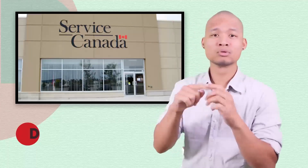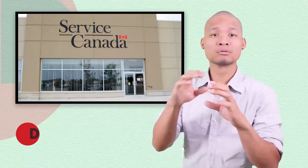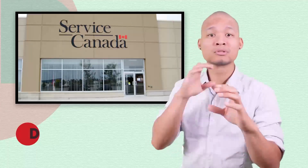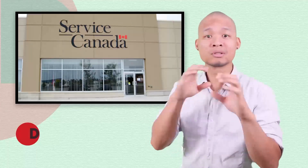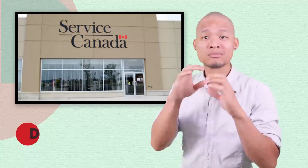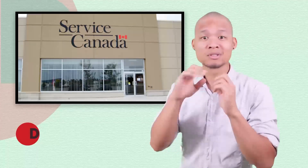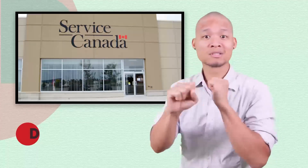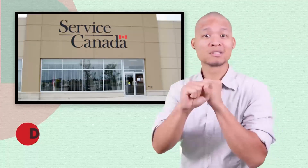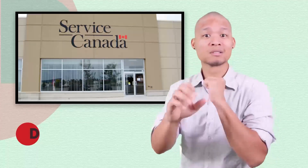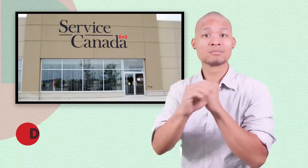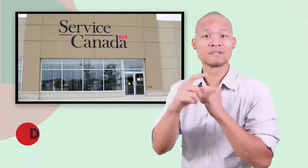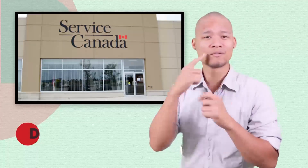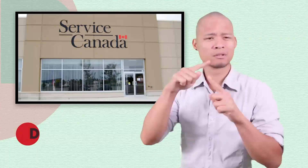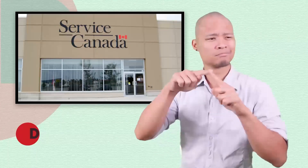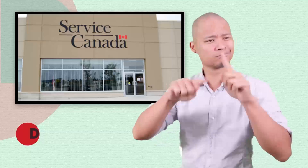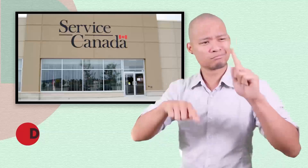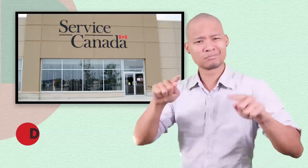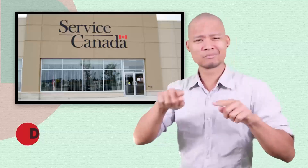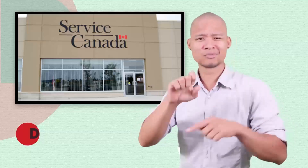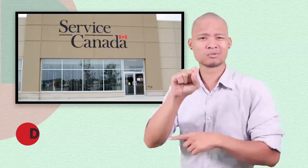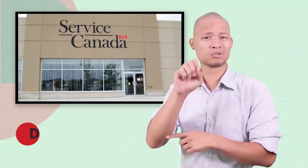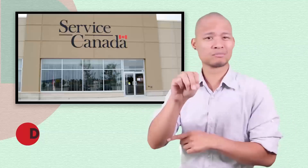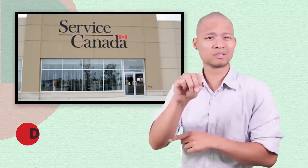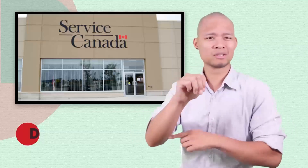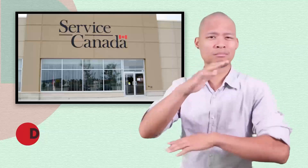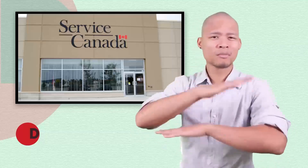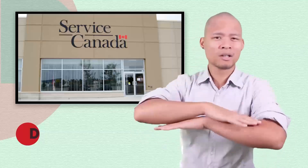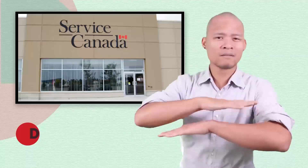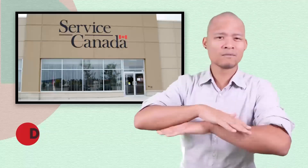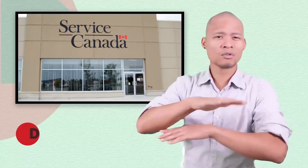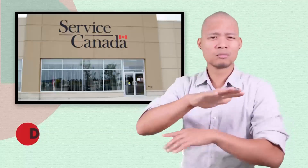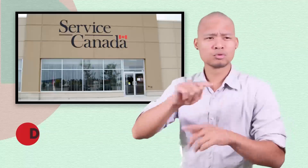a communications campaign on various social media platforms to